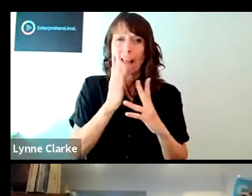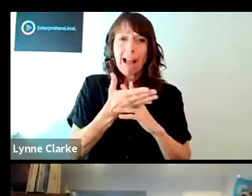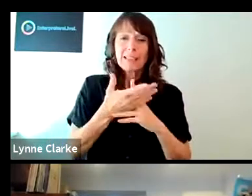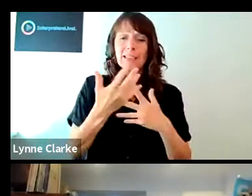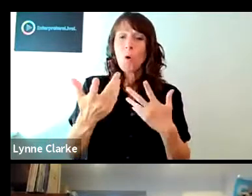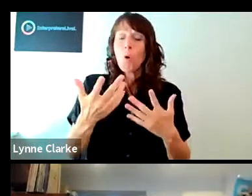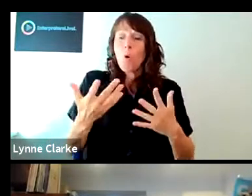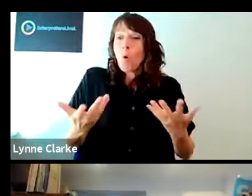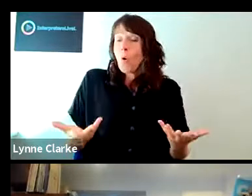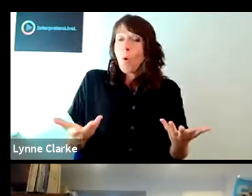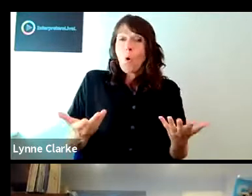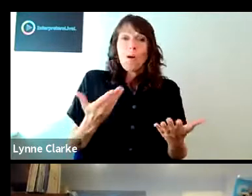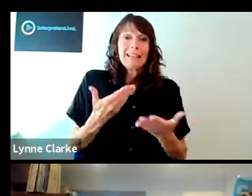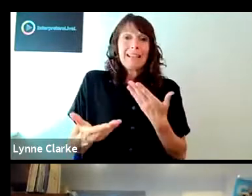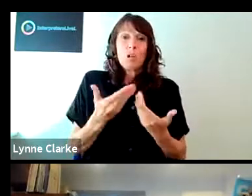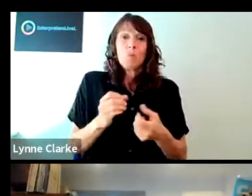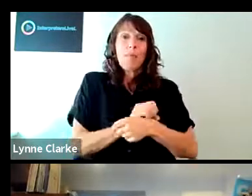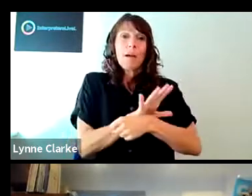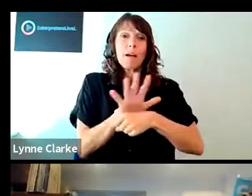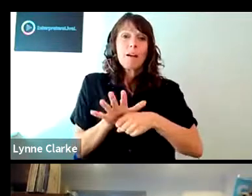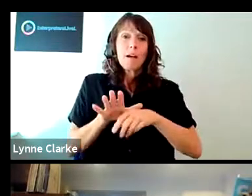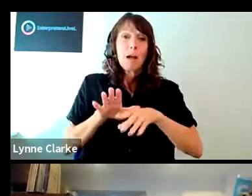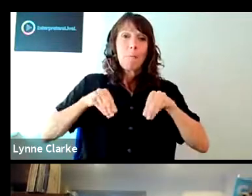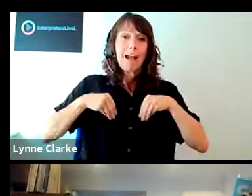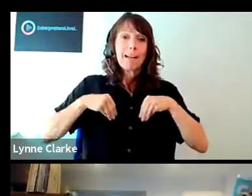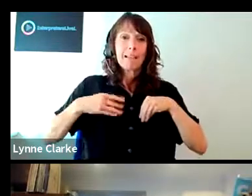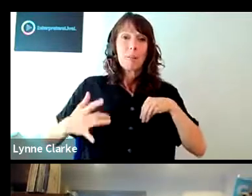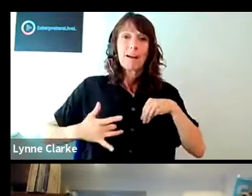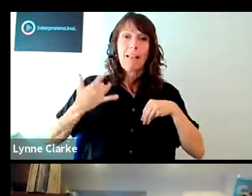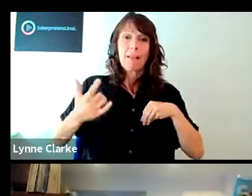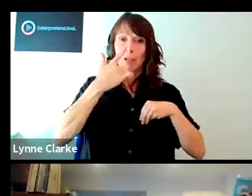with the pandemic life and having children running around that you have to grapple with. So you've